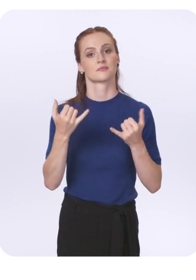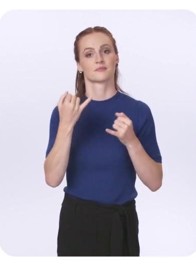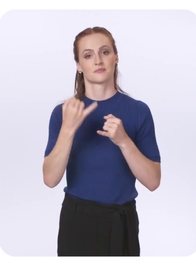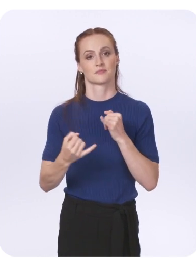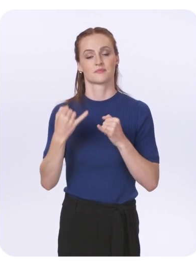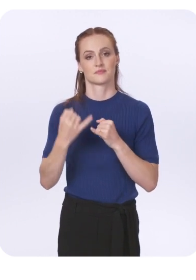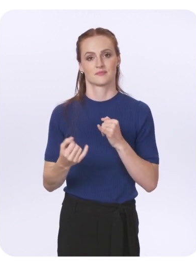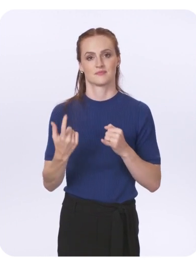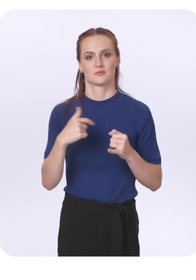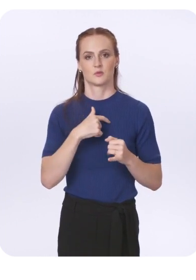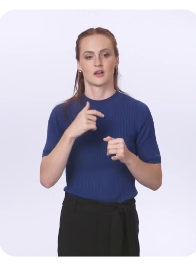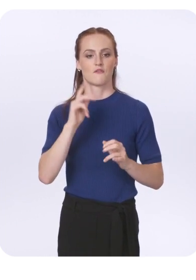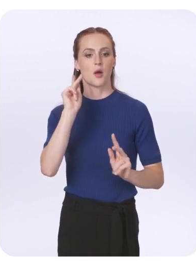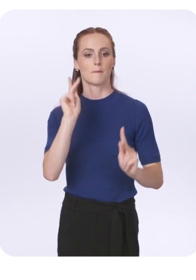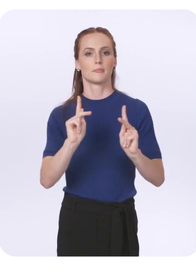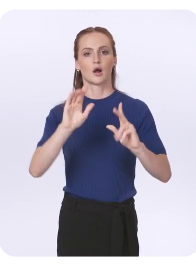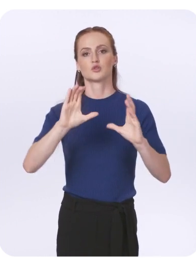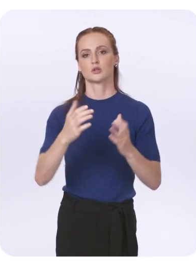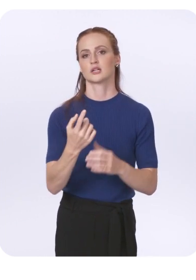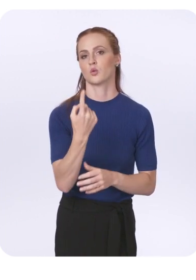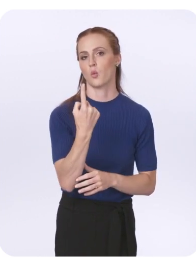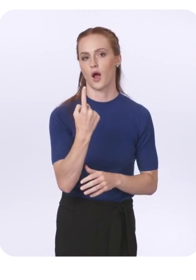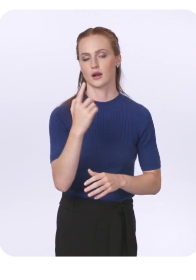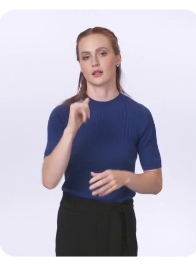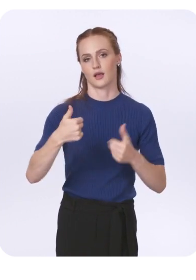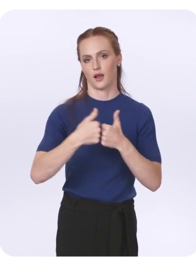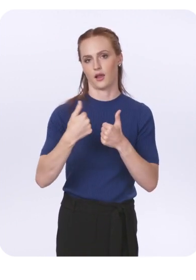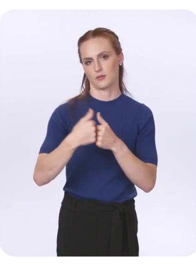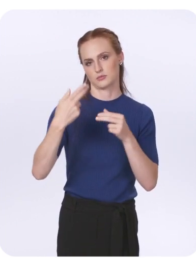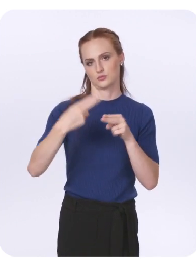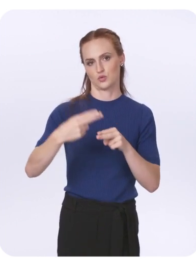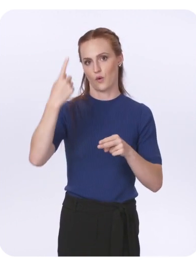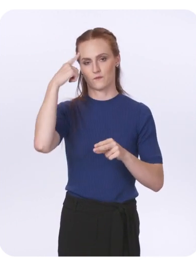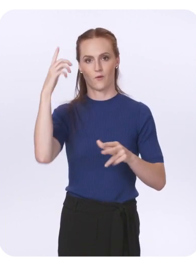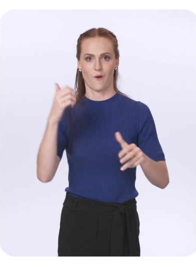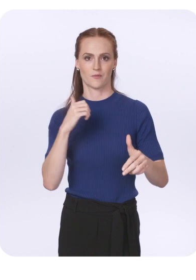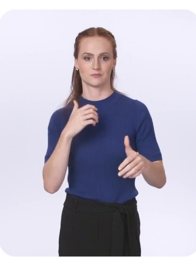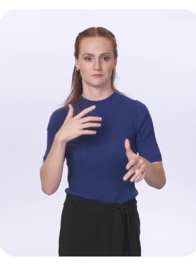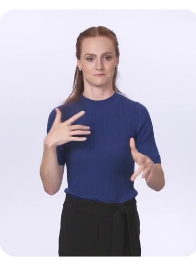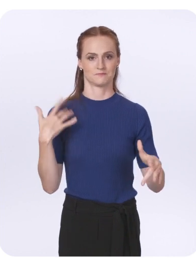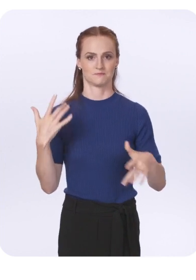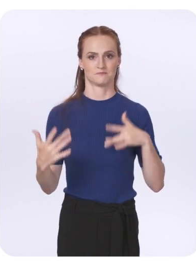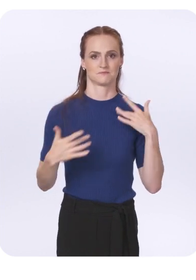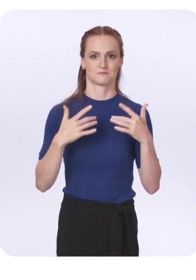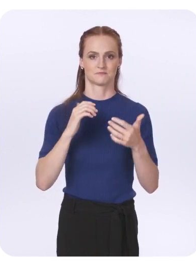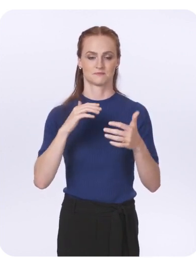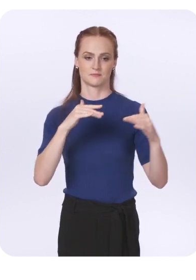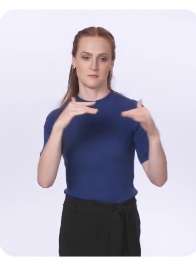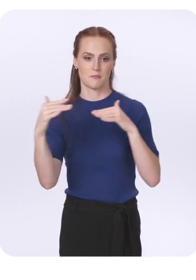And finally, we have Population: One, a game known both for its thrilling battle royale mechanics